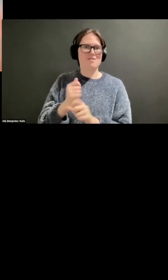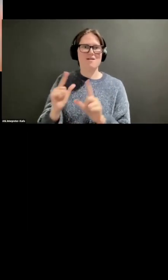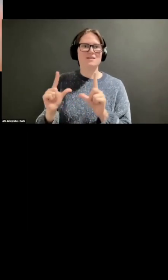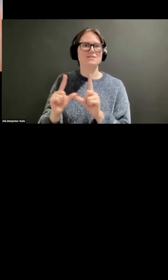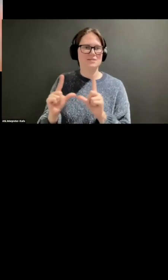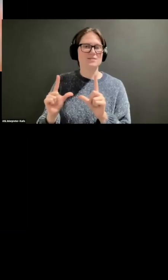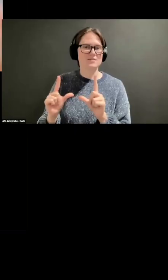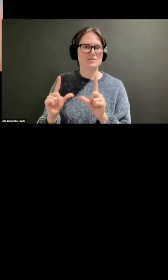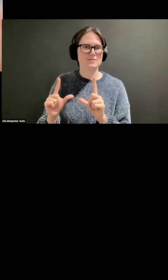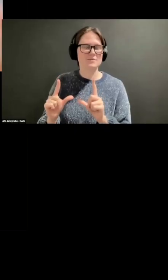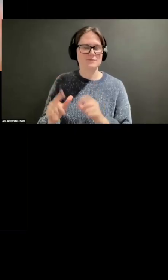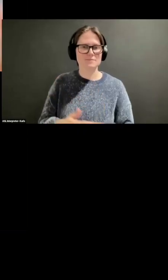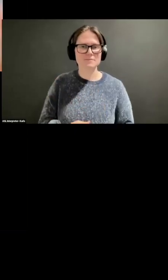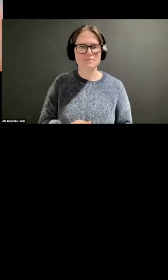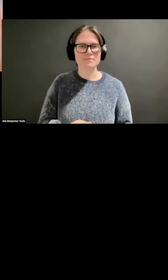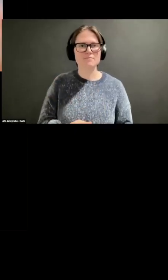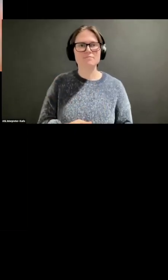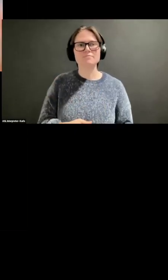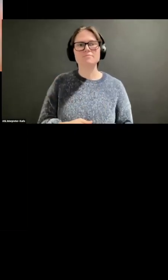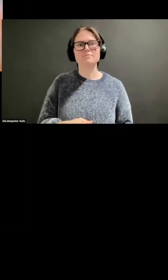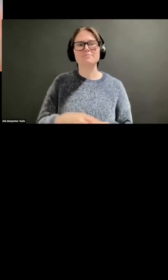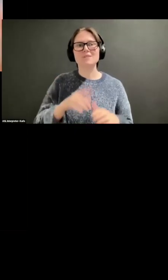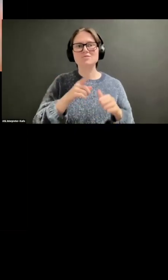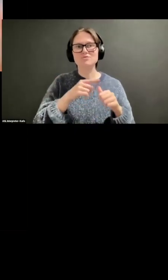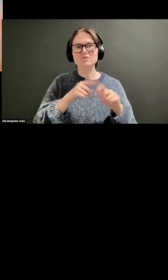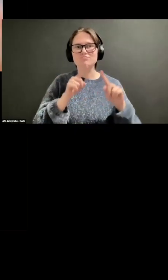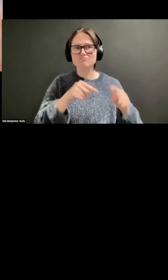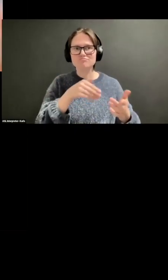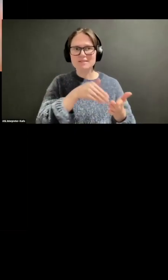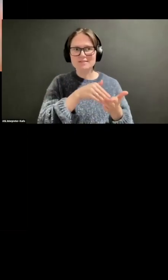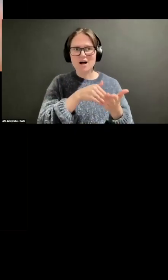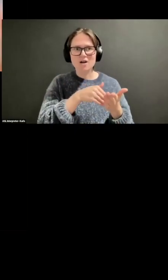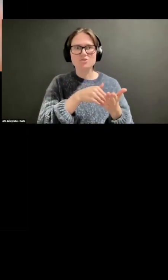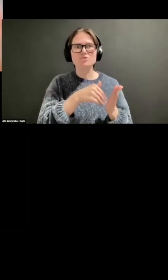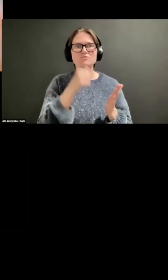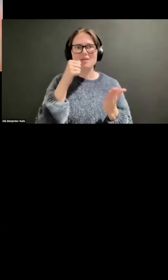all of these letters from my doctors saying that